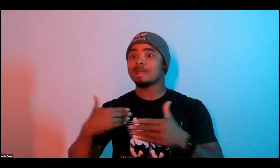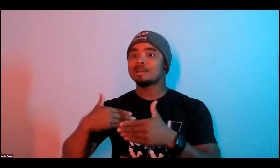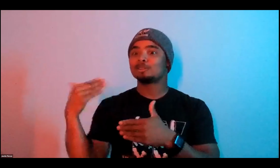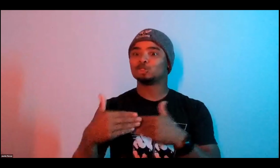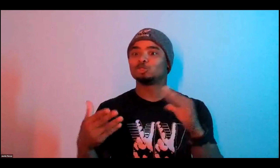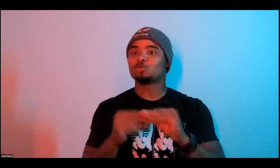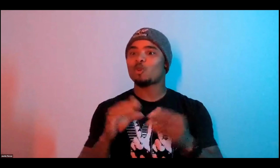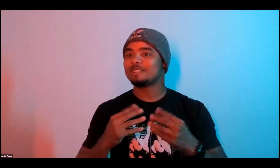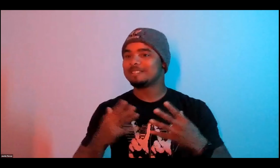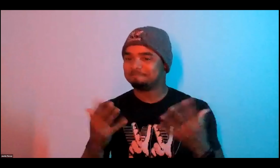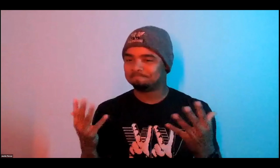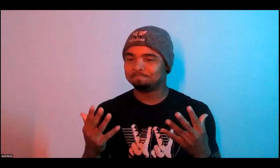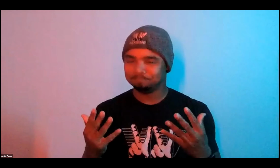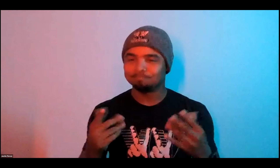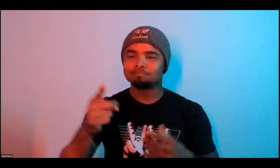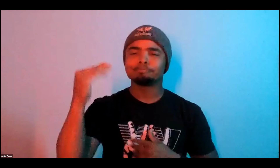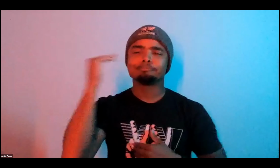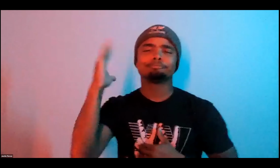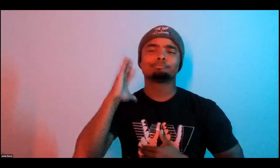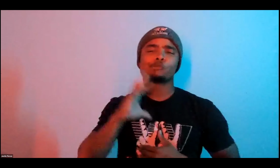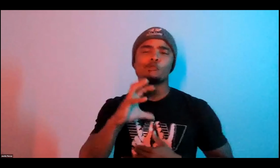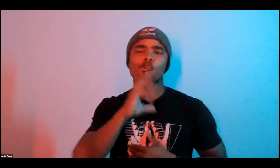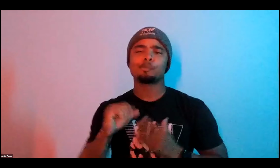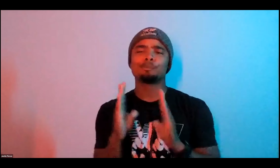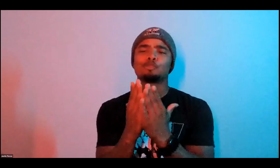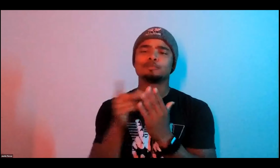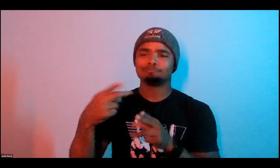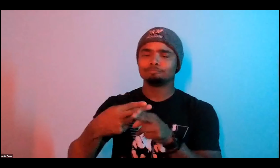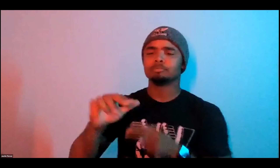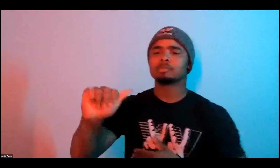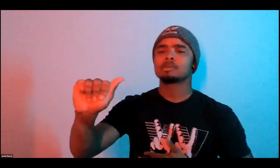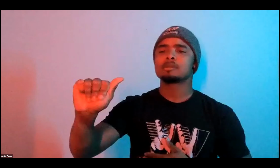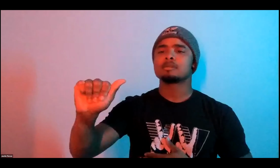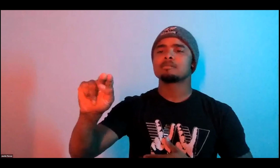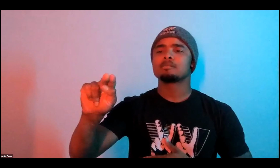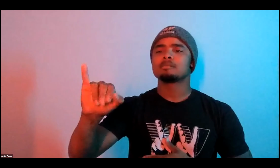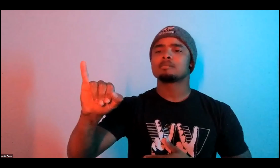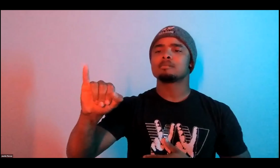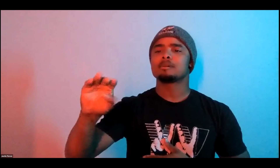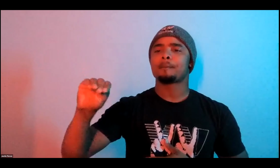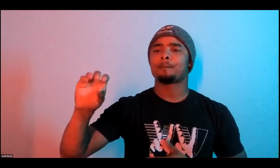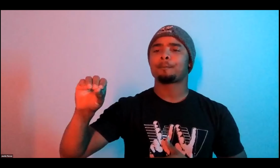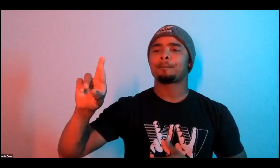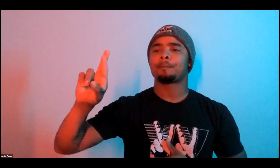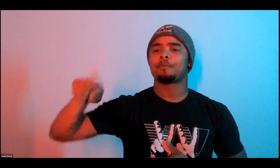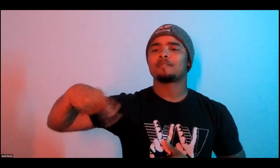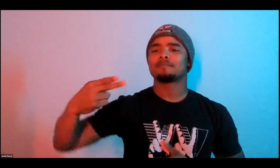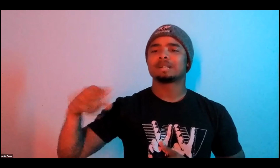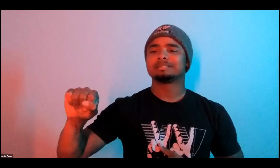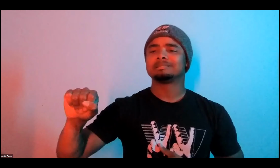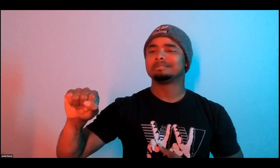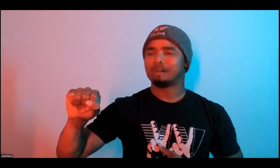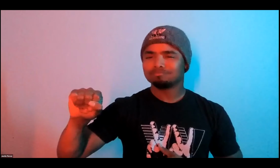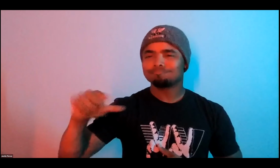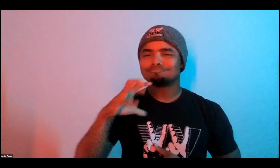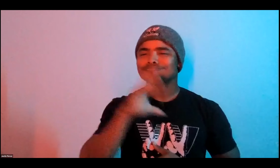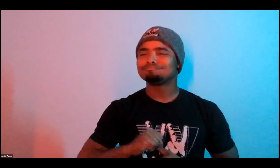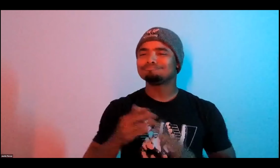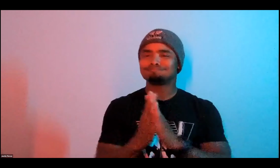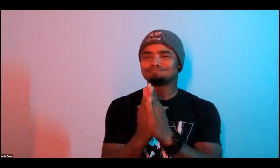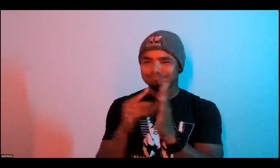Now, my next performance will be -- I don't know if you know the book called Animorphs.